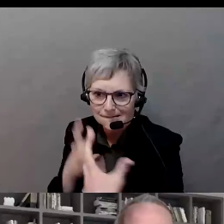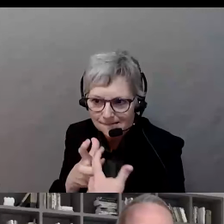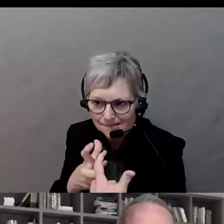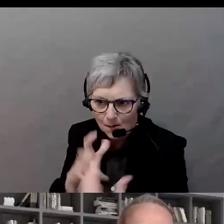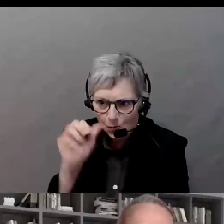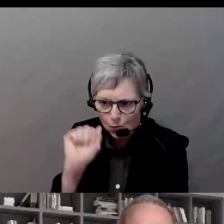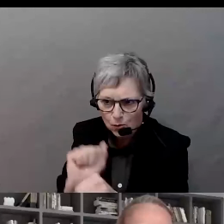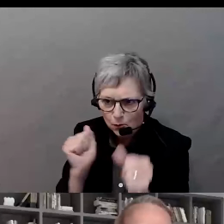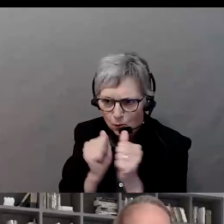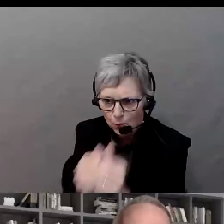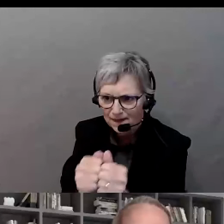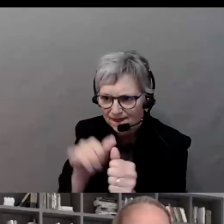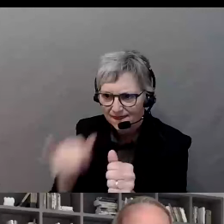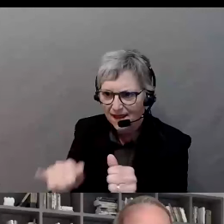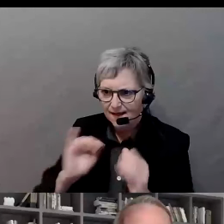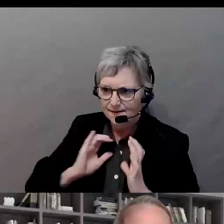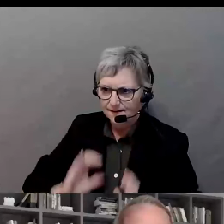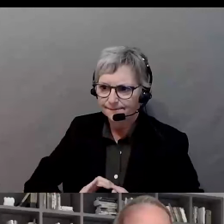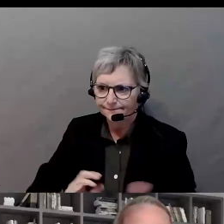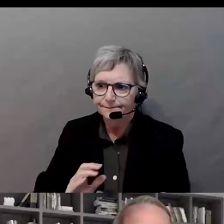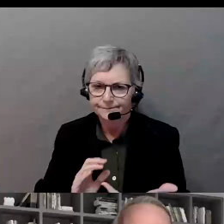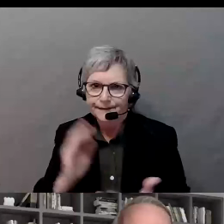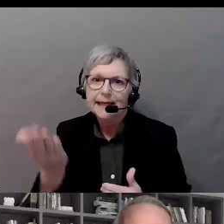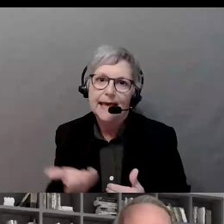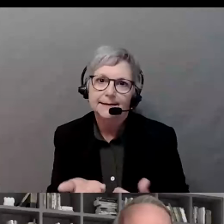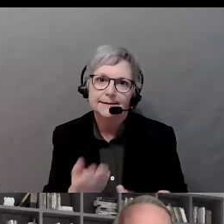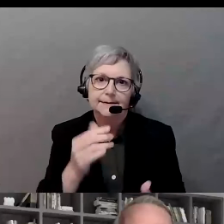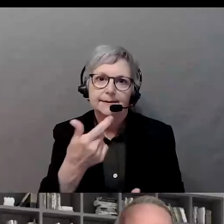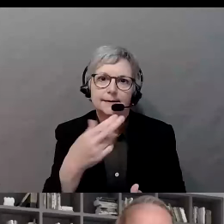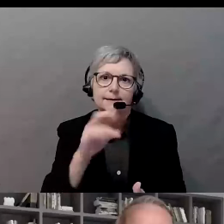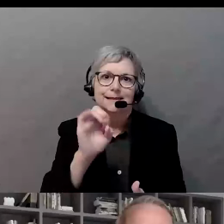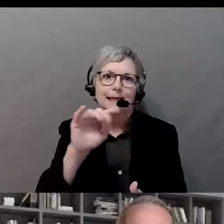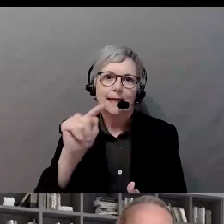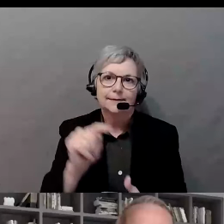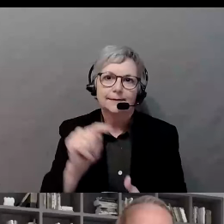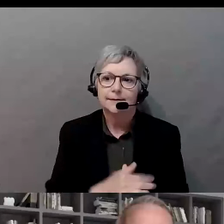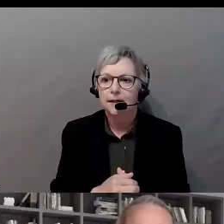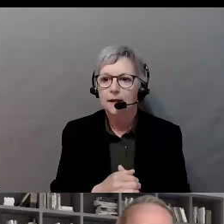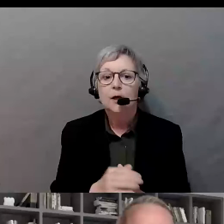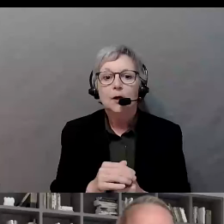YOU ARE SERVING. I COULD NOT BE MORE IMPRESSED. WHEN I HAVE CONVERSATIONS